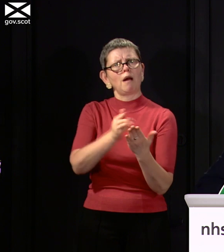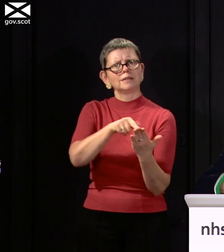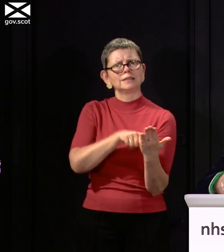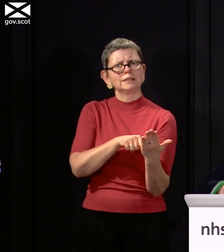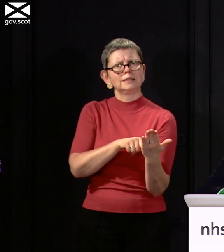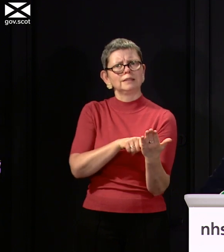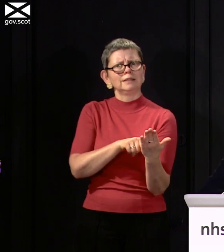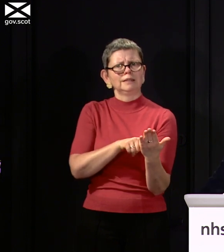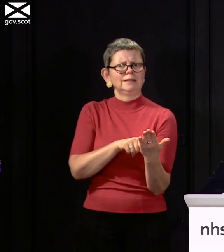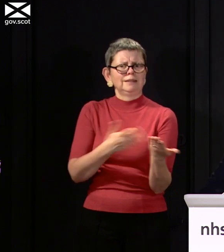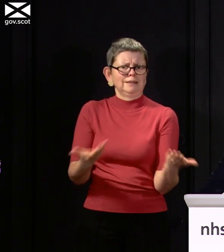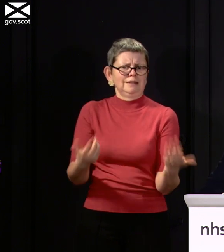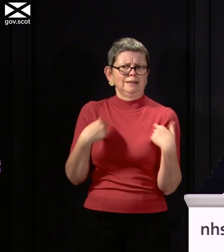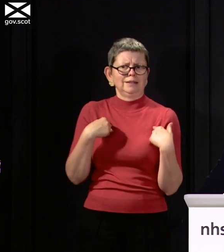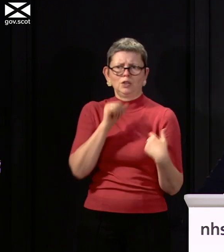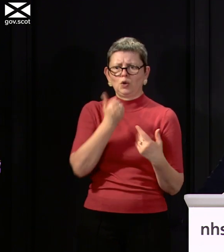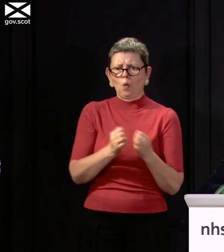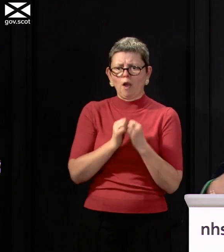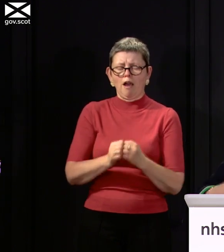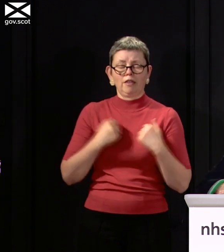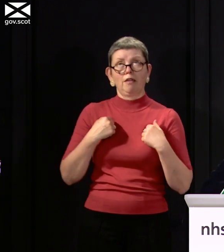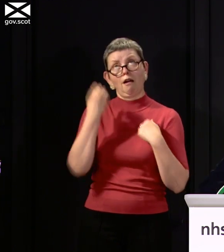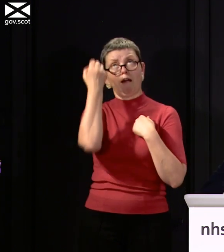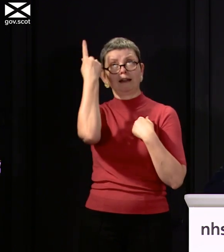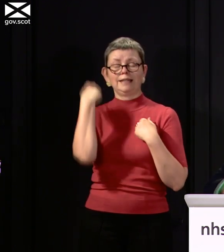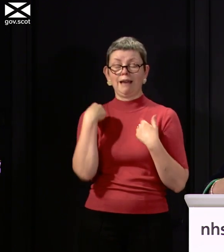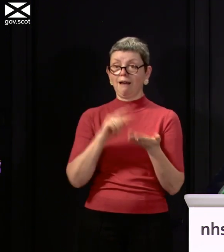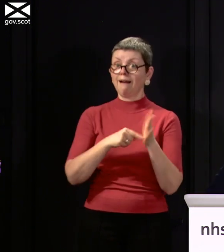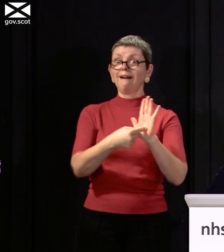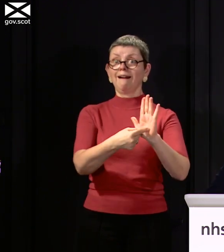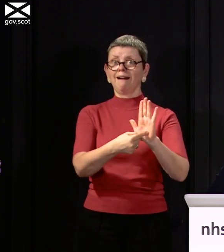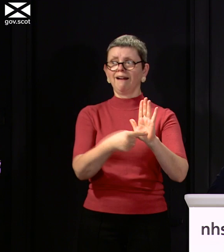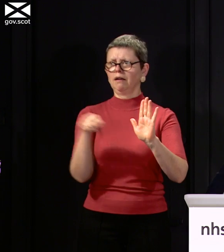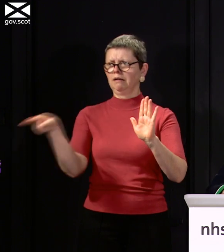as First Minister saying, we want you to do x if the police are saying there is no way